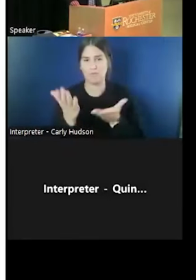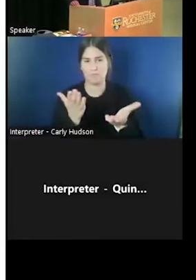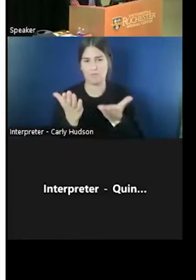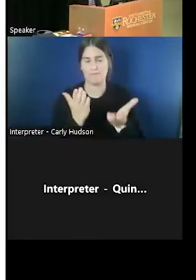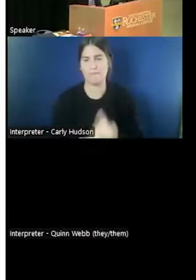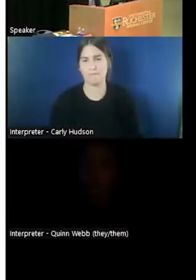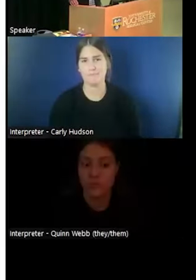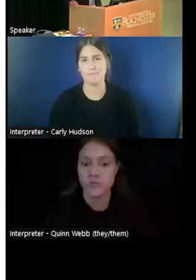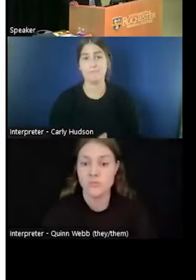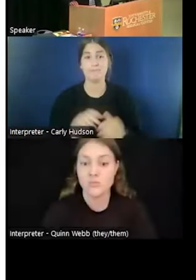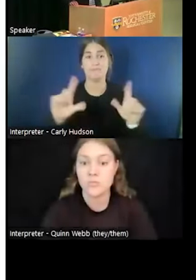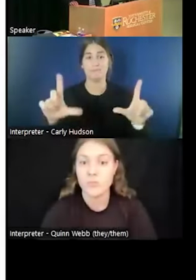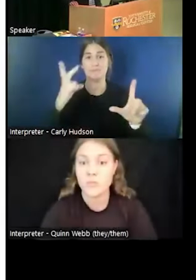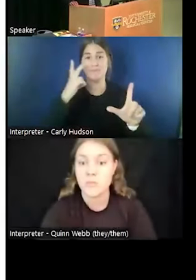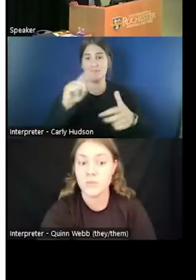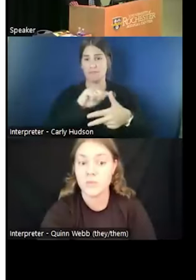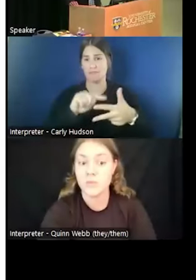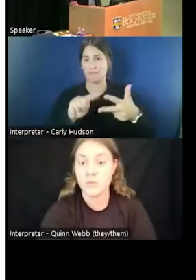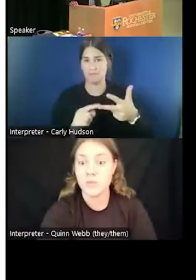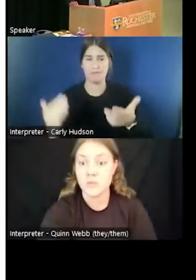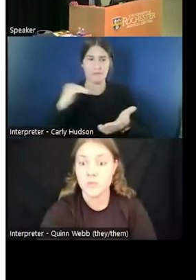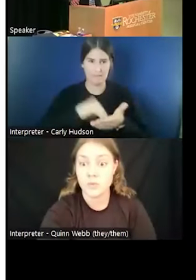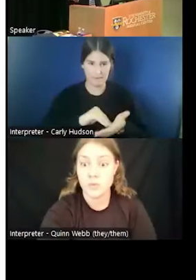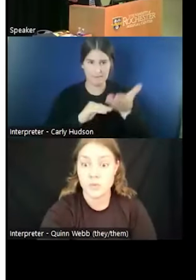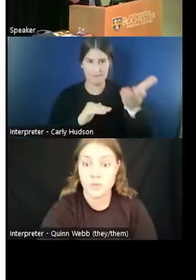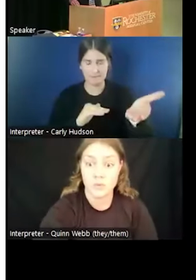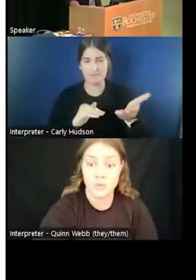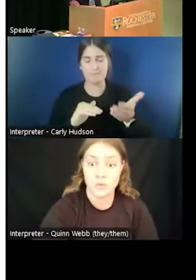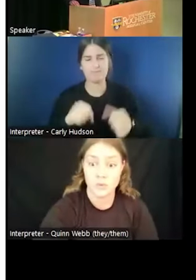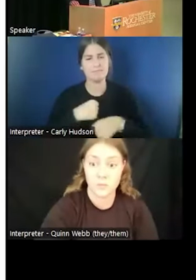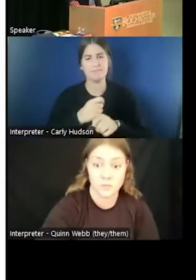screen are those ca to actions repeated again we can make a difference in people's lives if